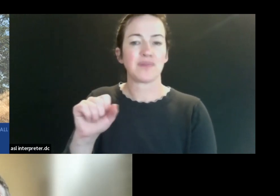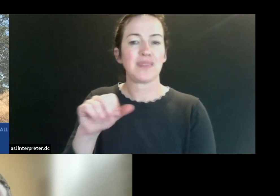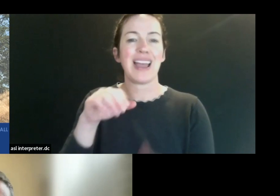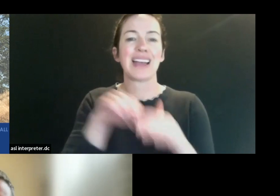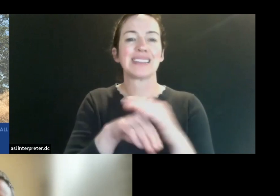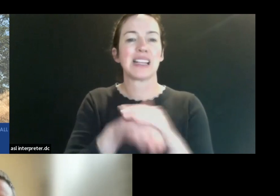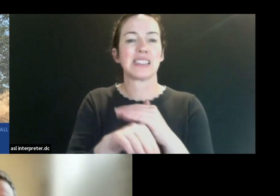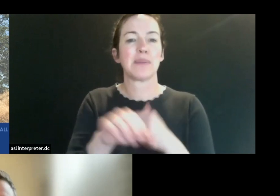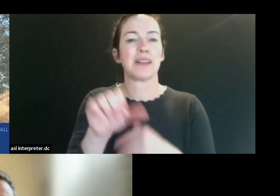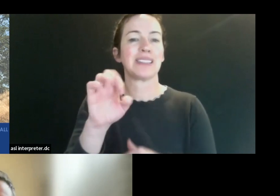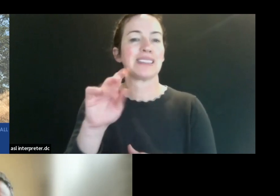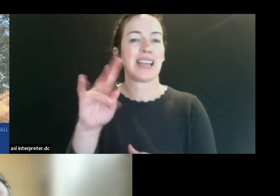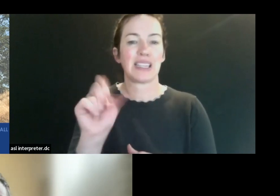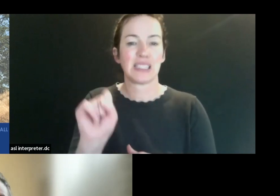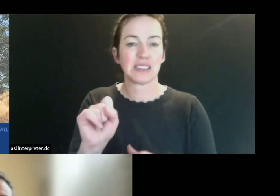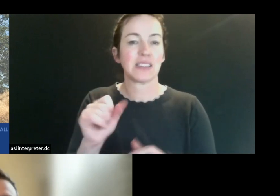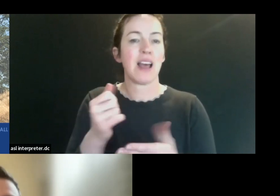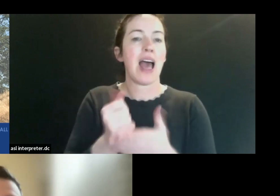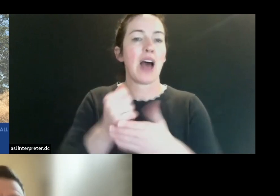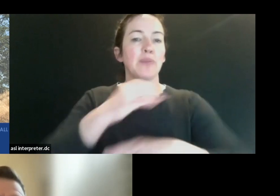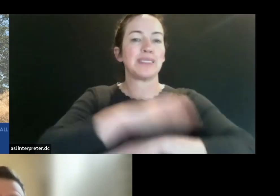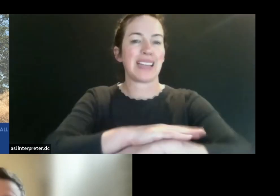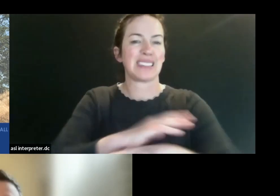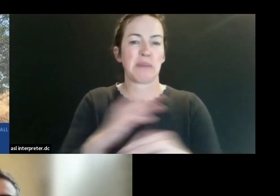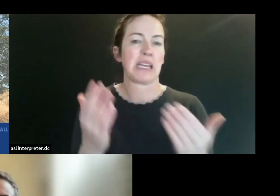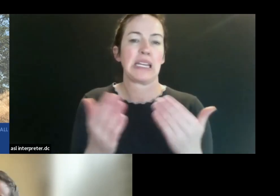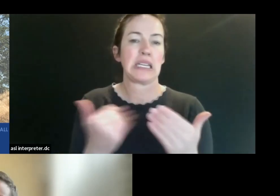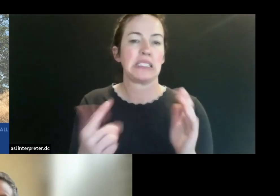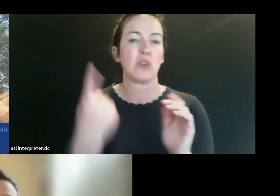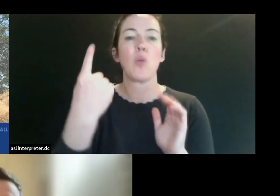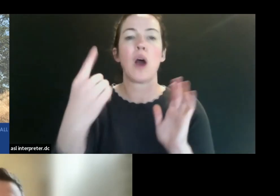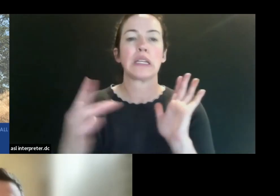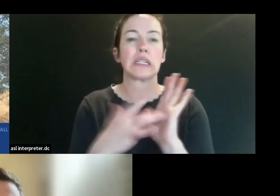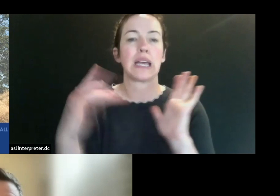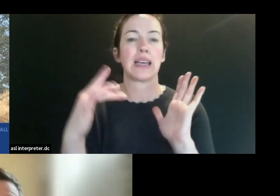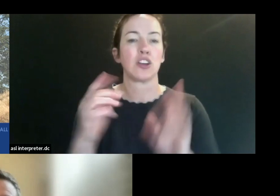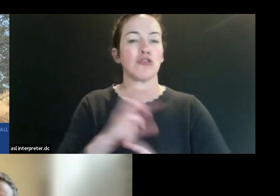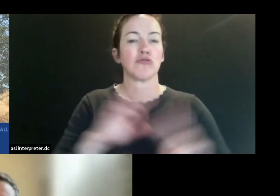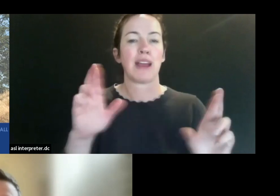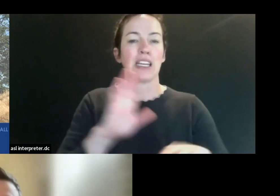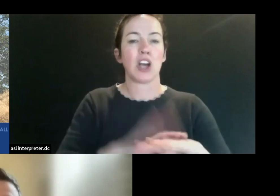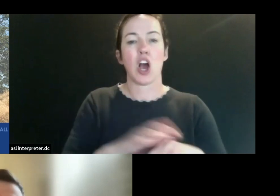away from the help desk so they can get support and just have those on a teams channel. Also